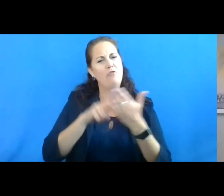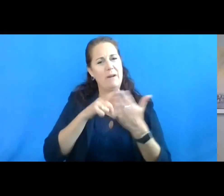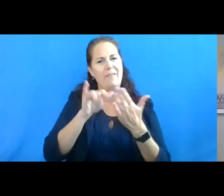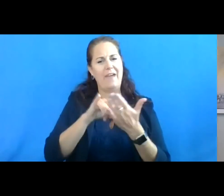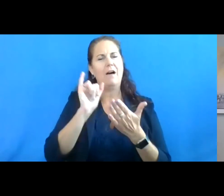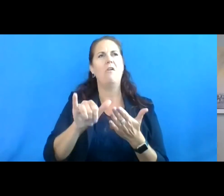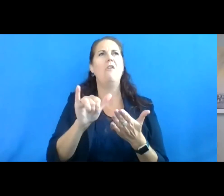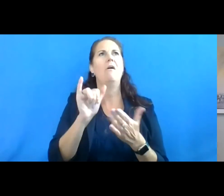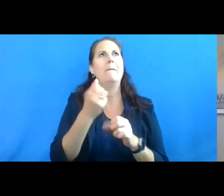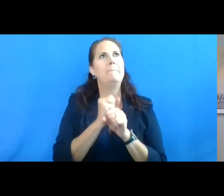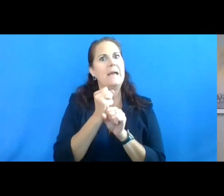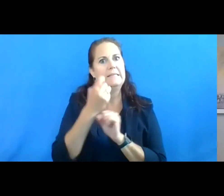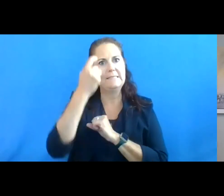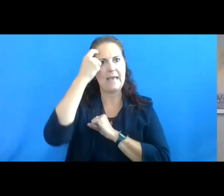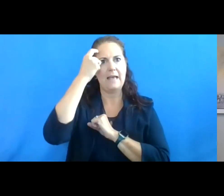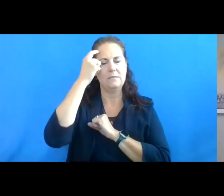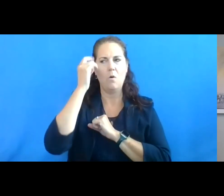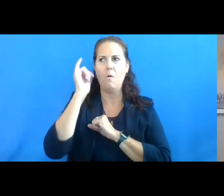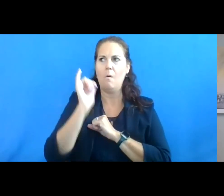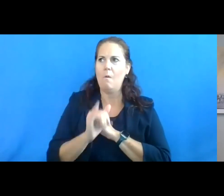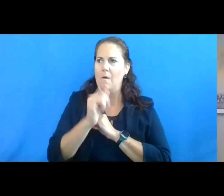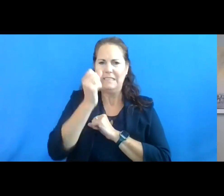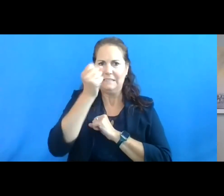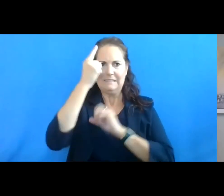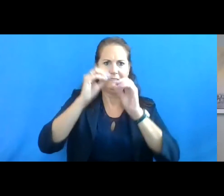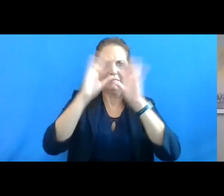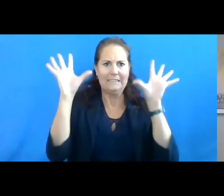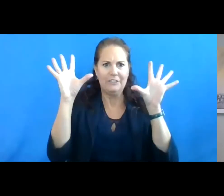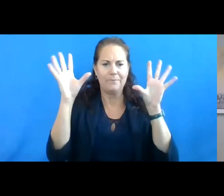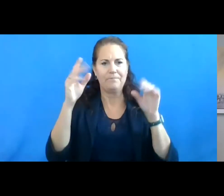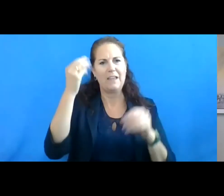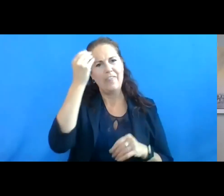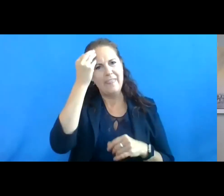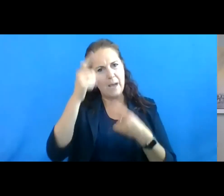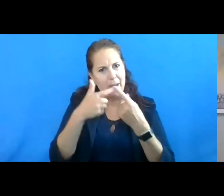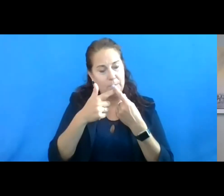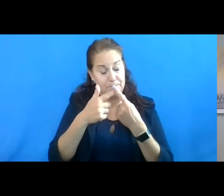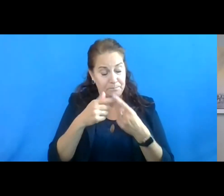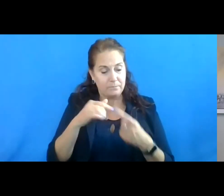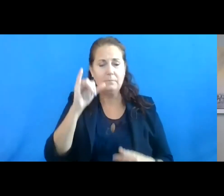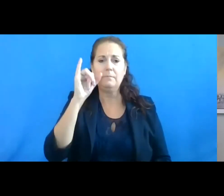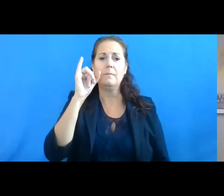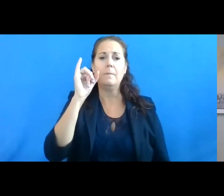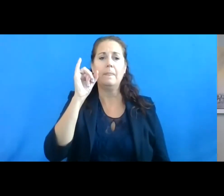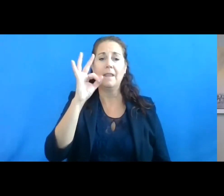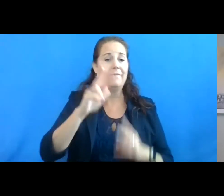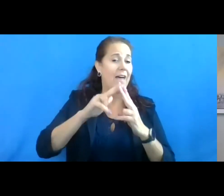sense, this really makes sense, because think about if either your mother or father are